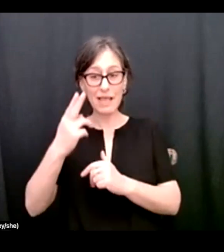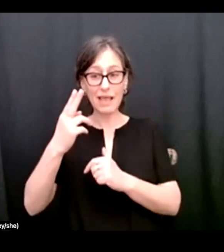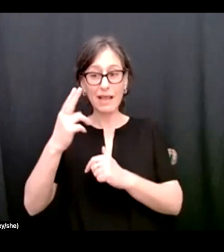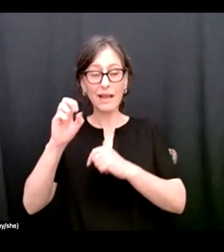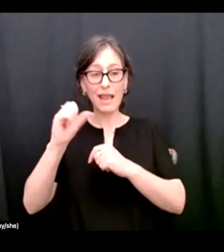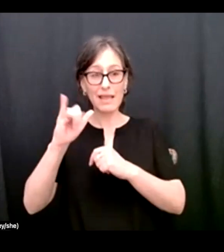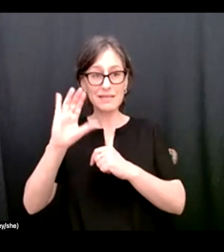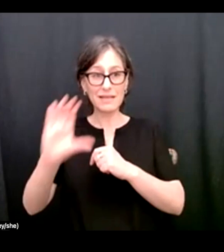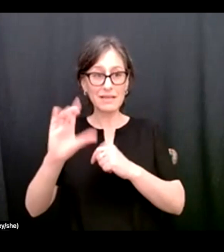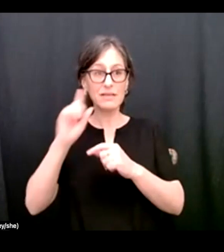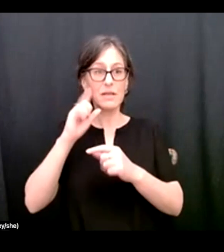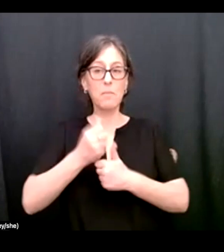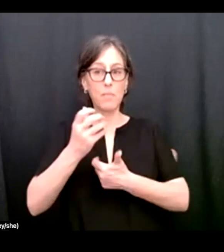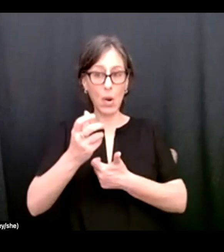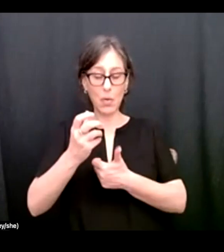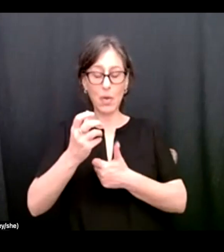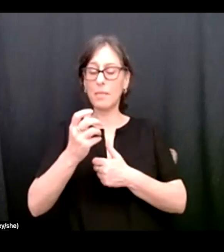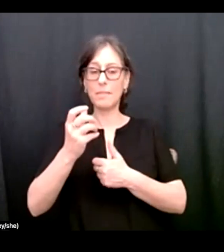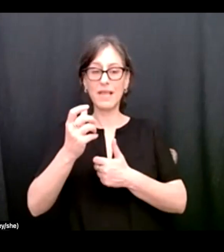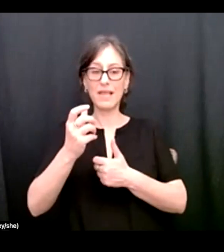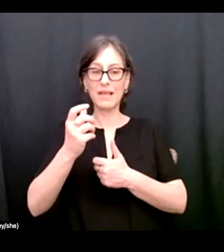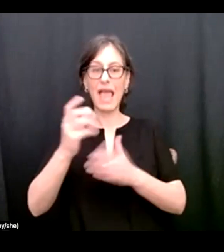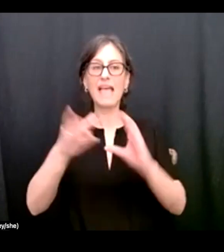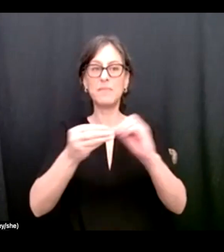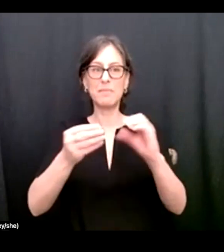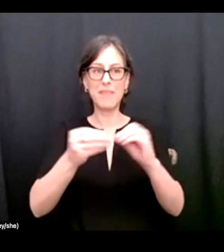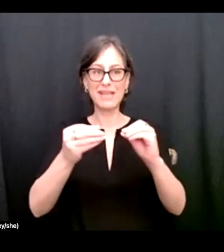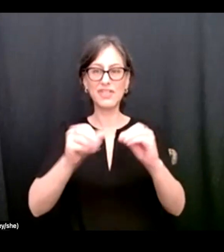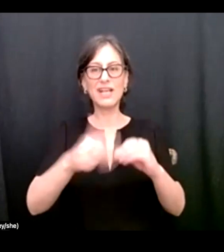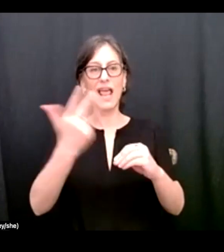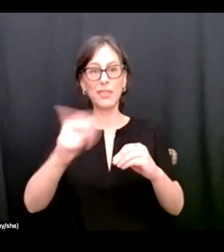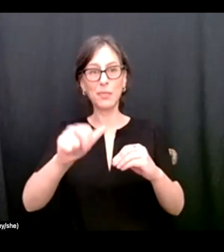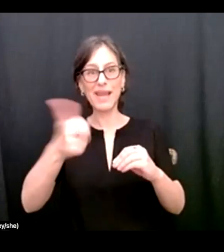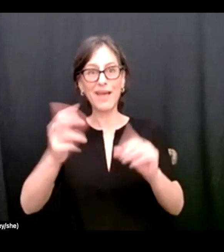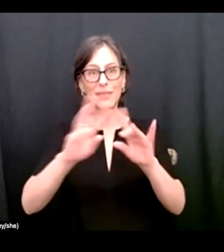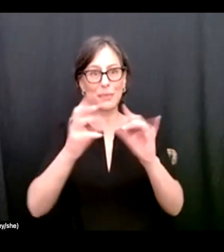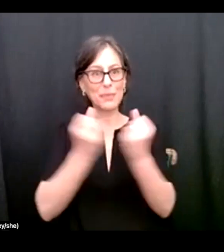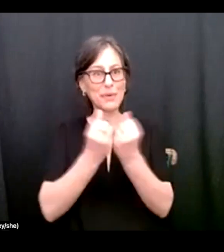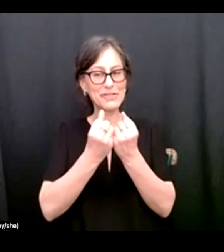has come up at three other Open Mouth workshops. I love seeing that it kind of continues to come up,